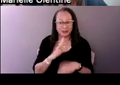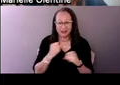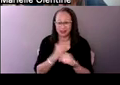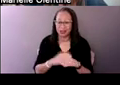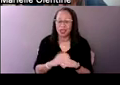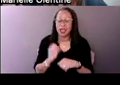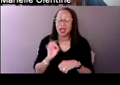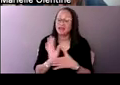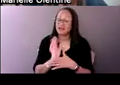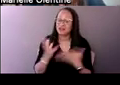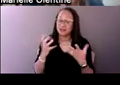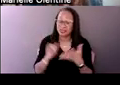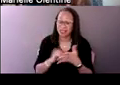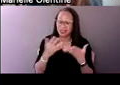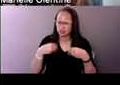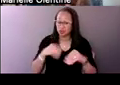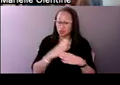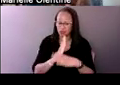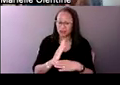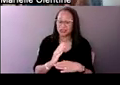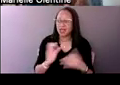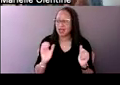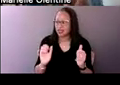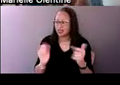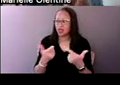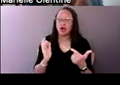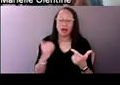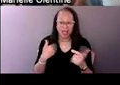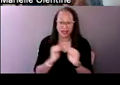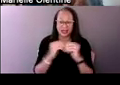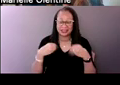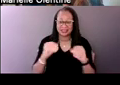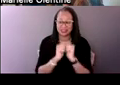first film by a first timer at Sundance actually sold.